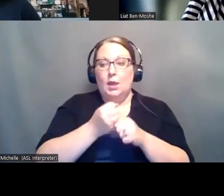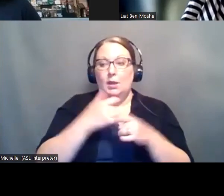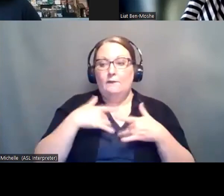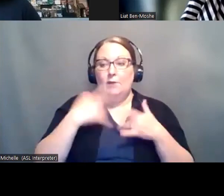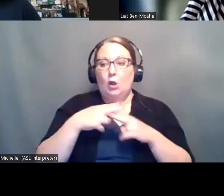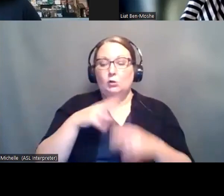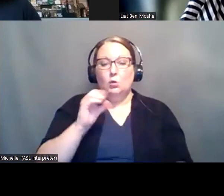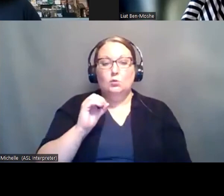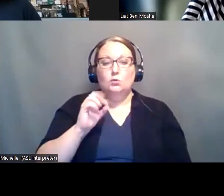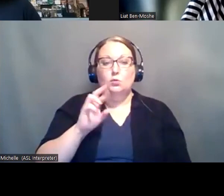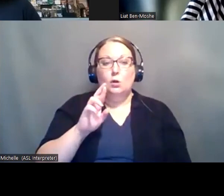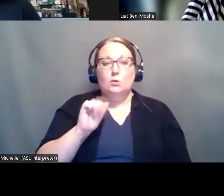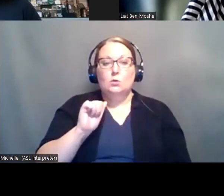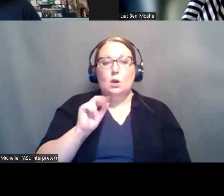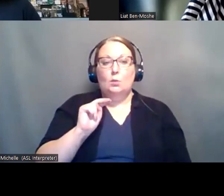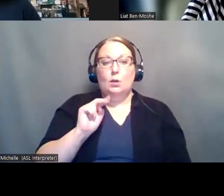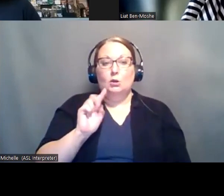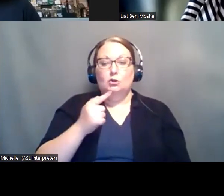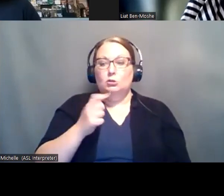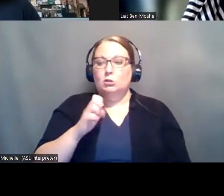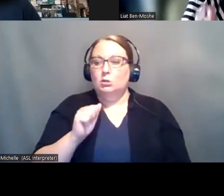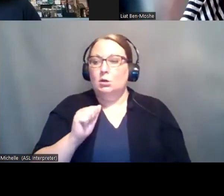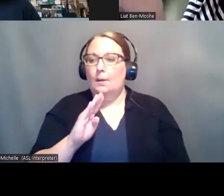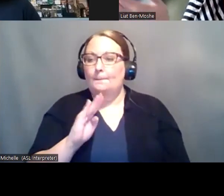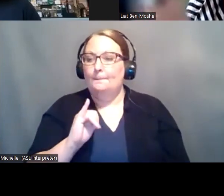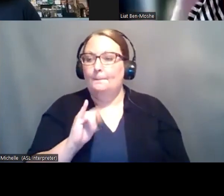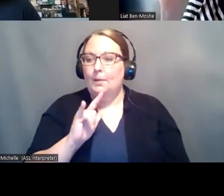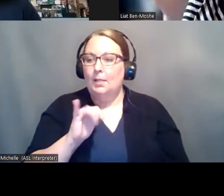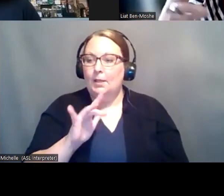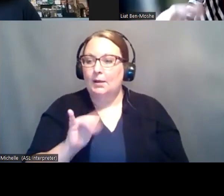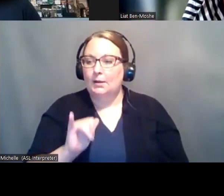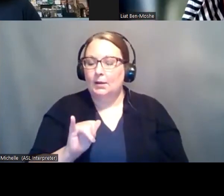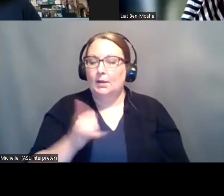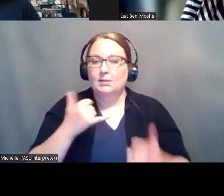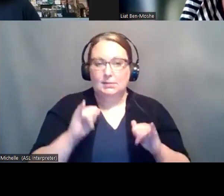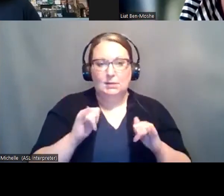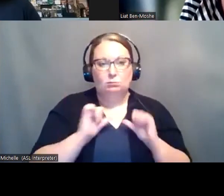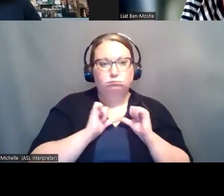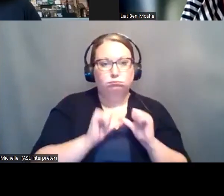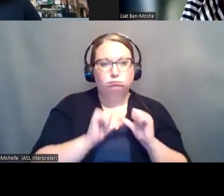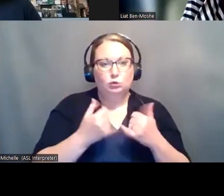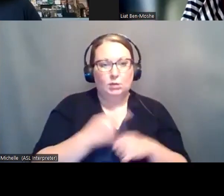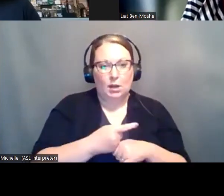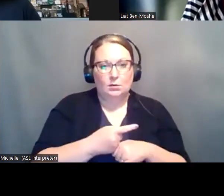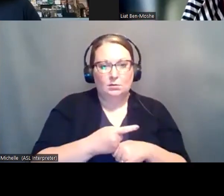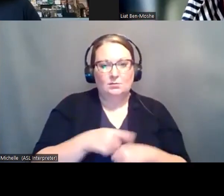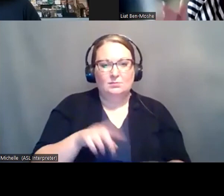and it still exists today and it's... Anyway, Diane can talk more about that if she wants,